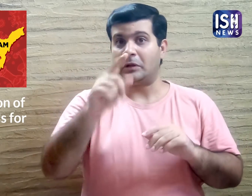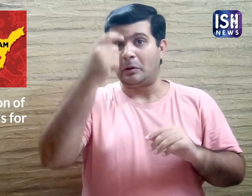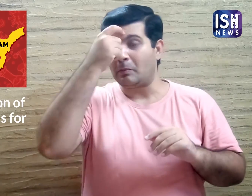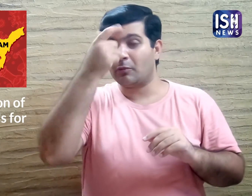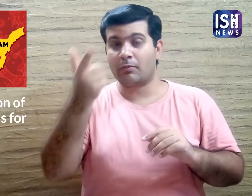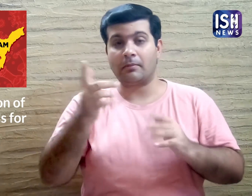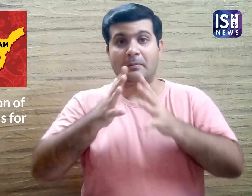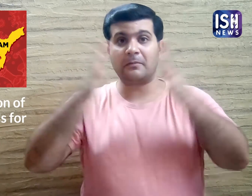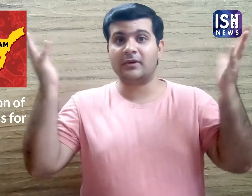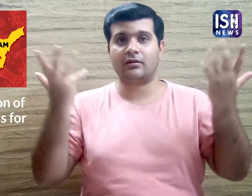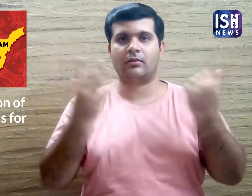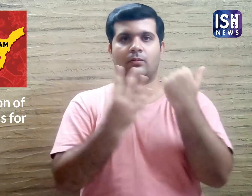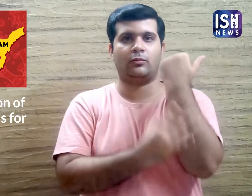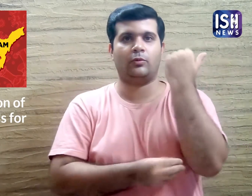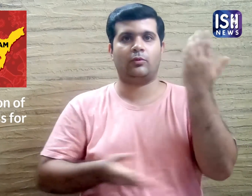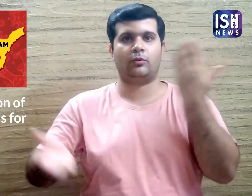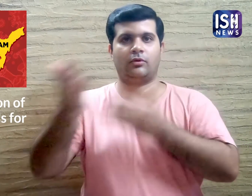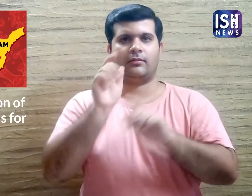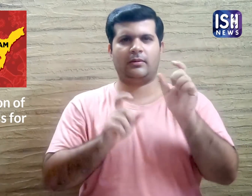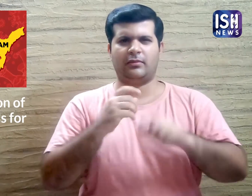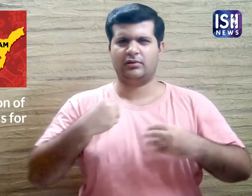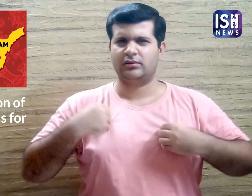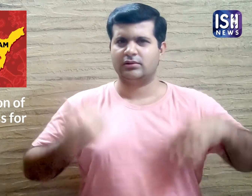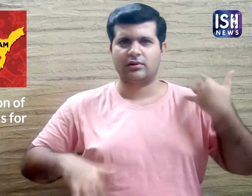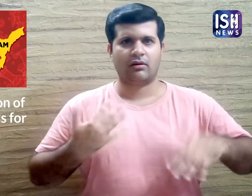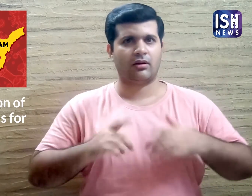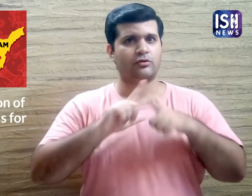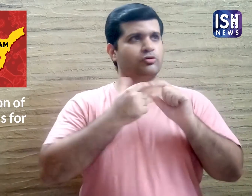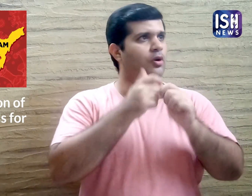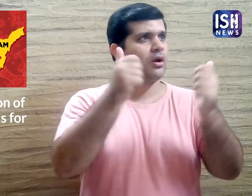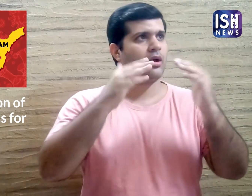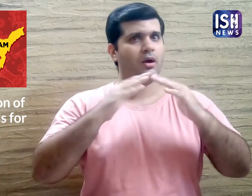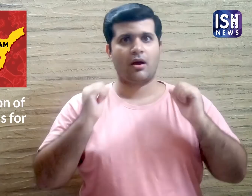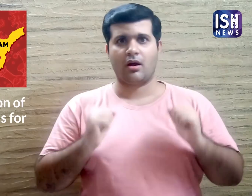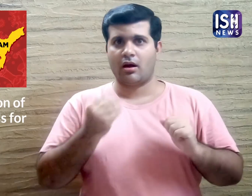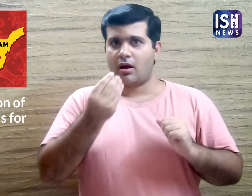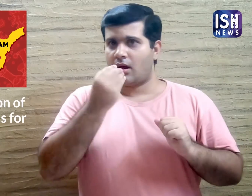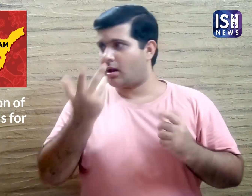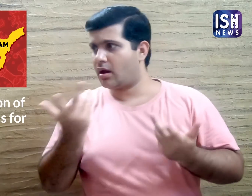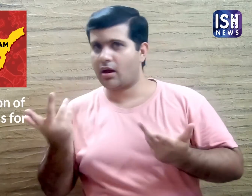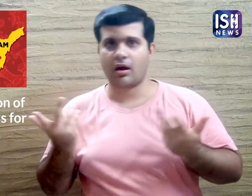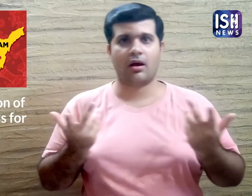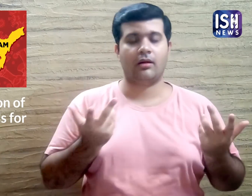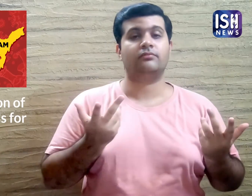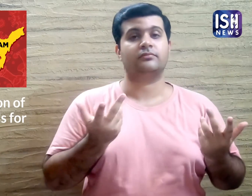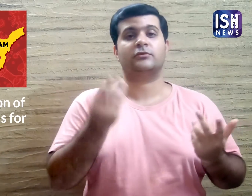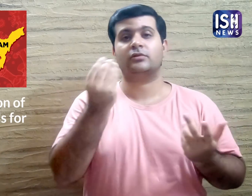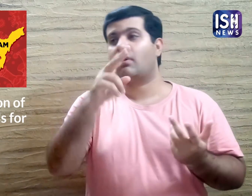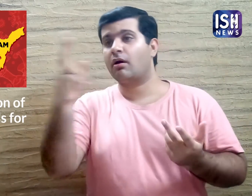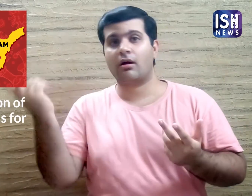However the poor are suffering due to unemployment and can't make ends meet.